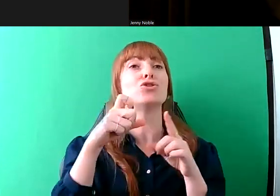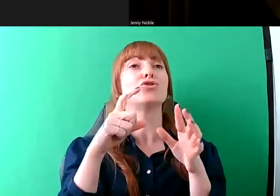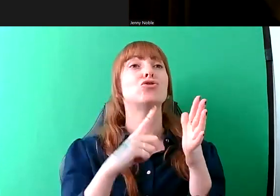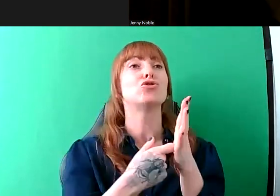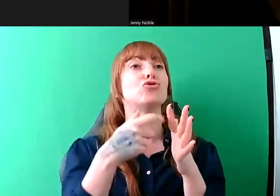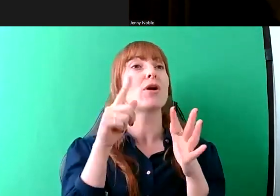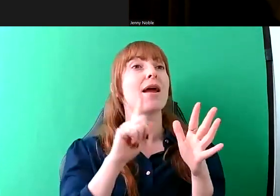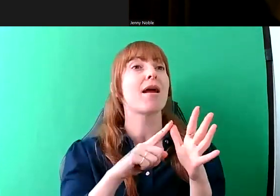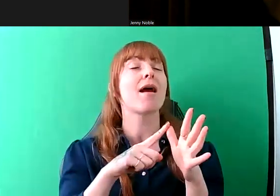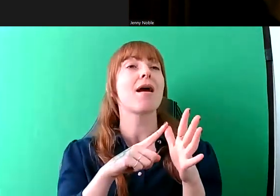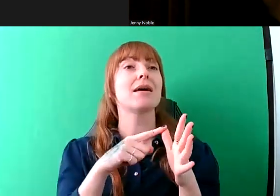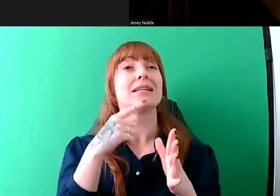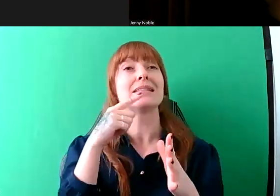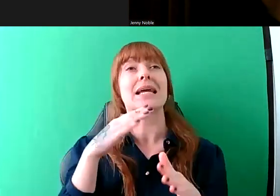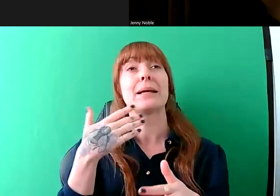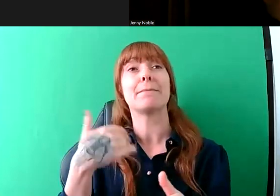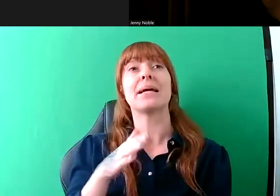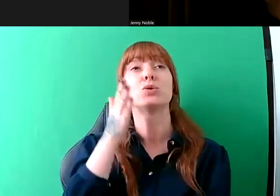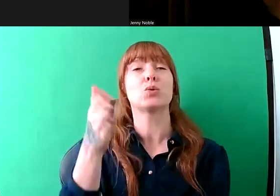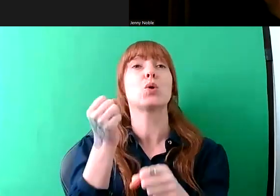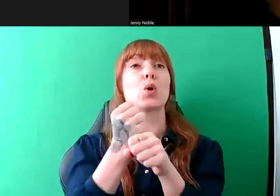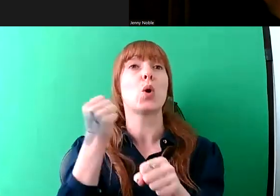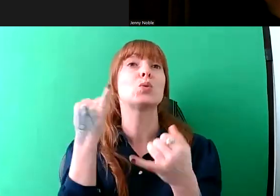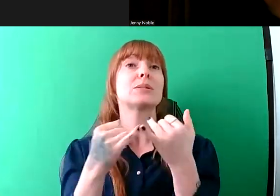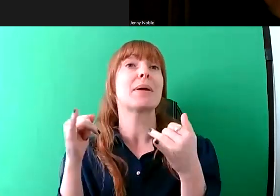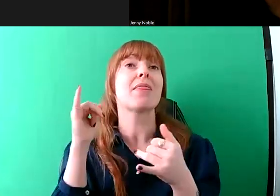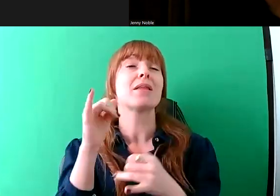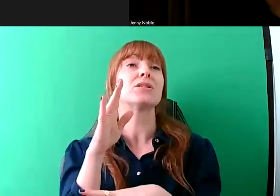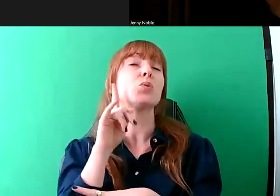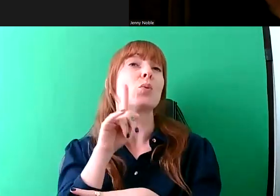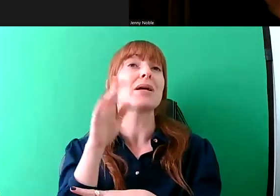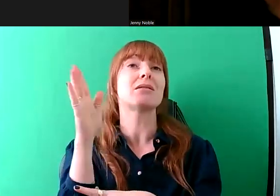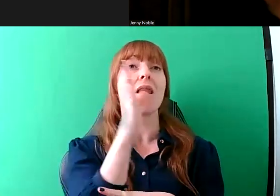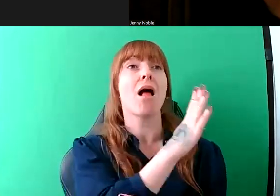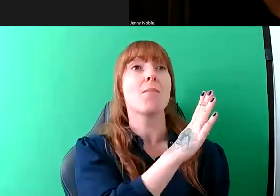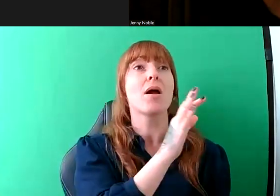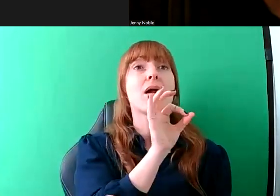they've been to the Goldsmith's Women Art Library and asking whether you're connected to them,